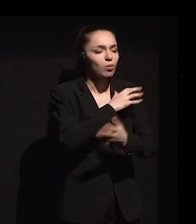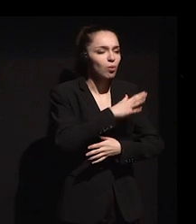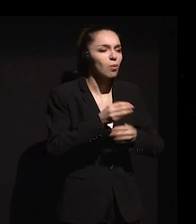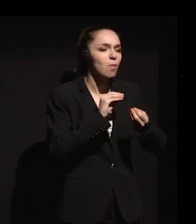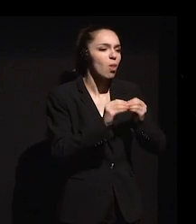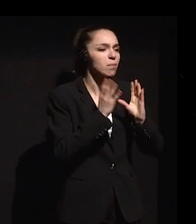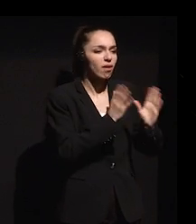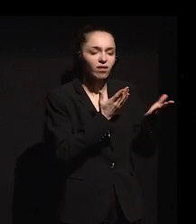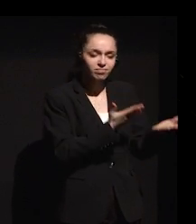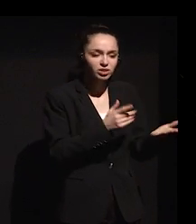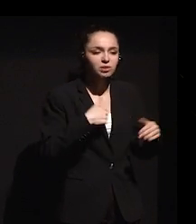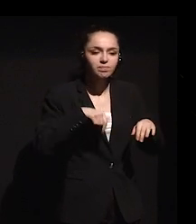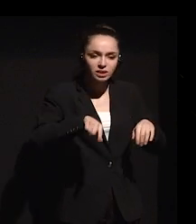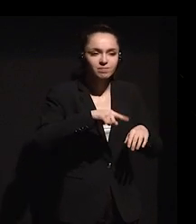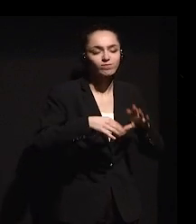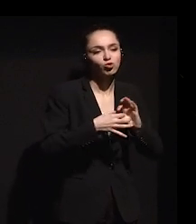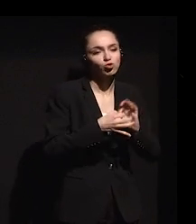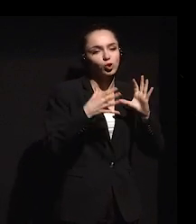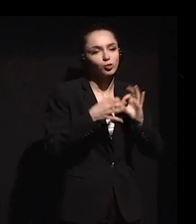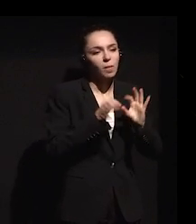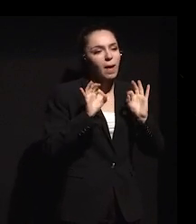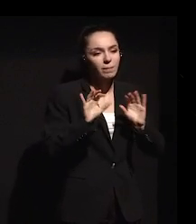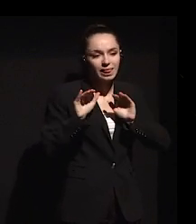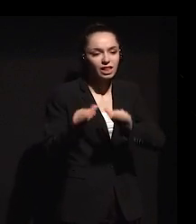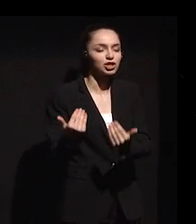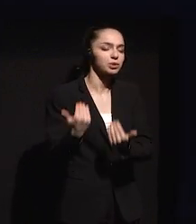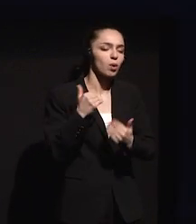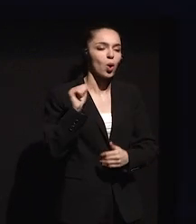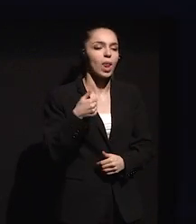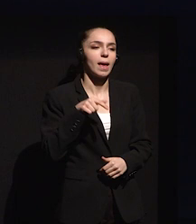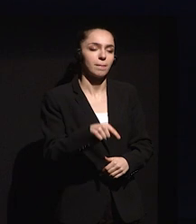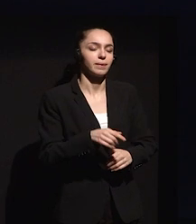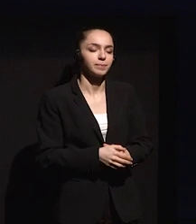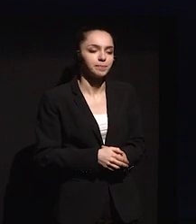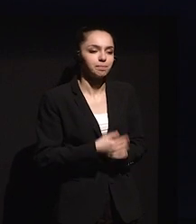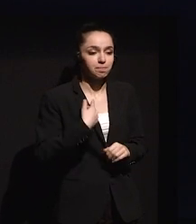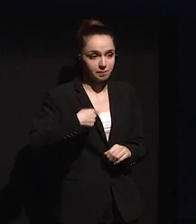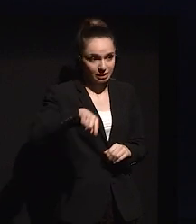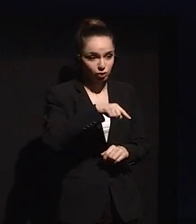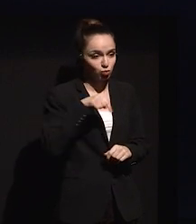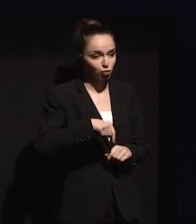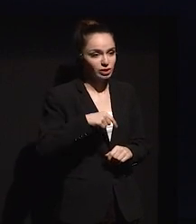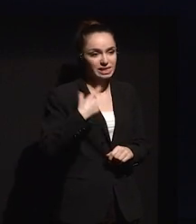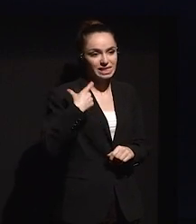we always find solutions in solidarity. We are millions of people